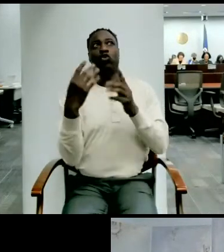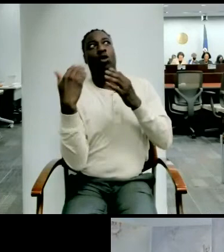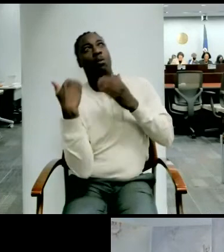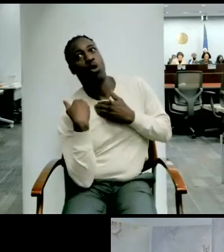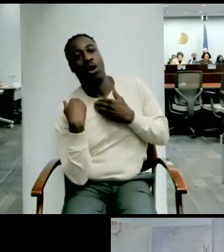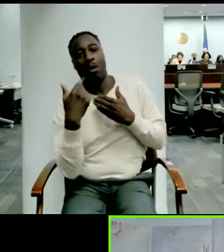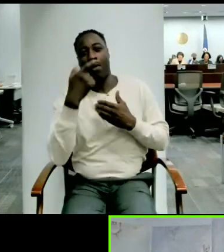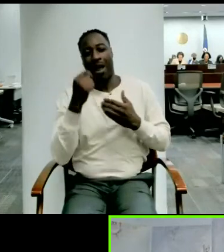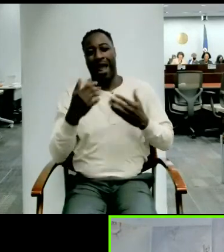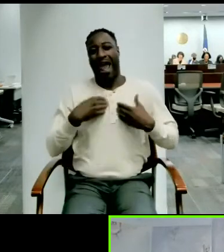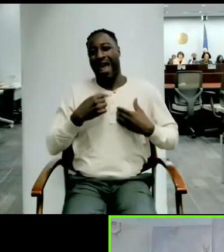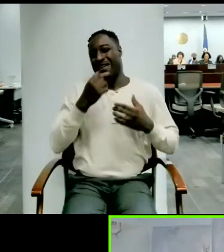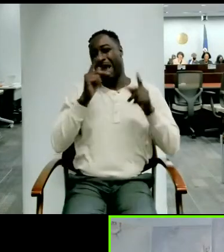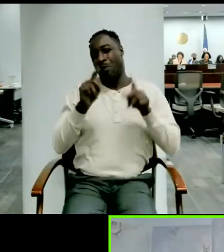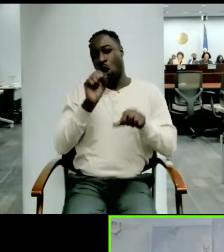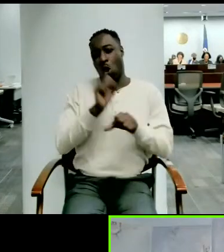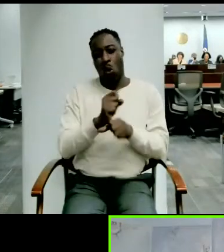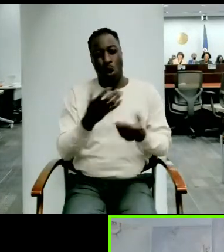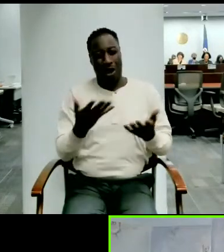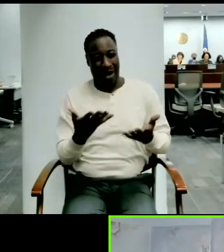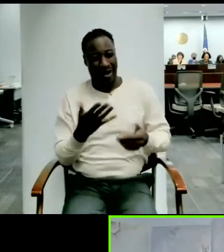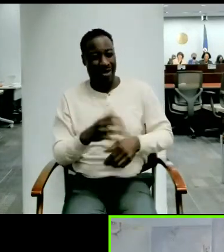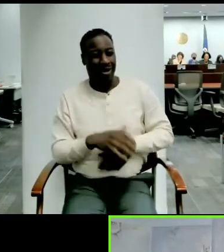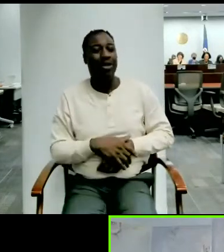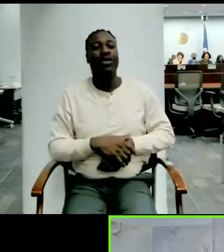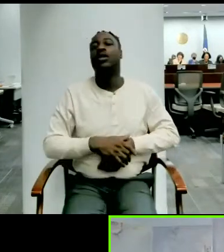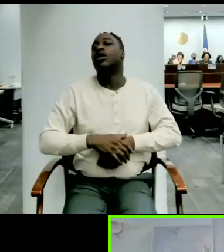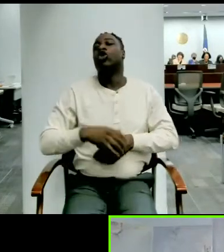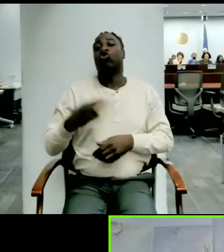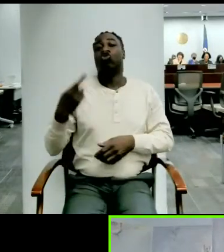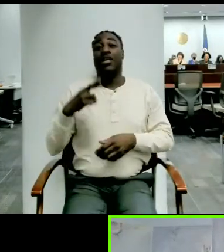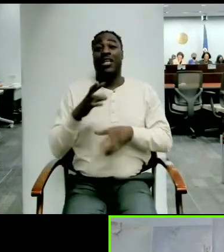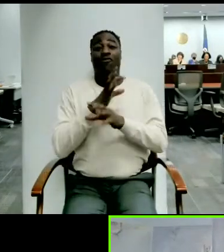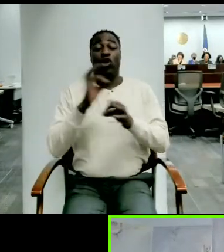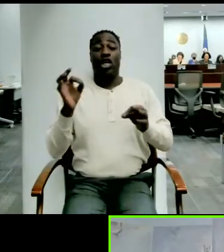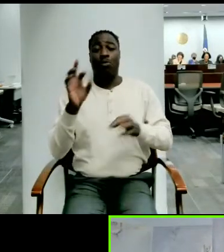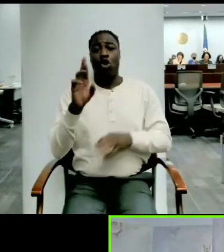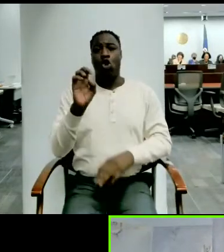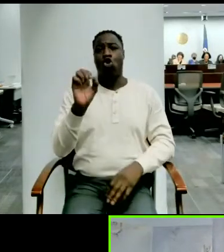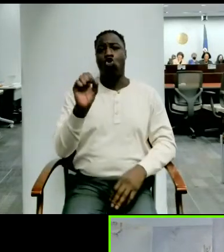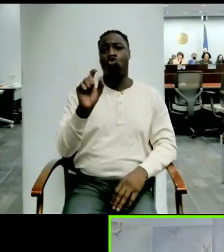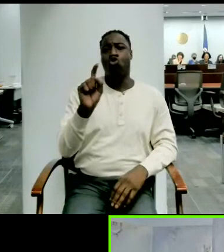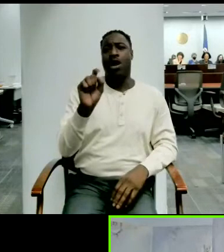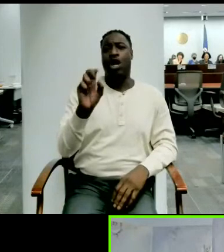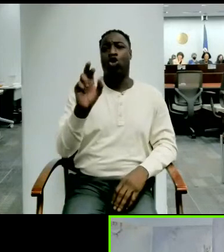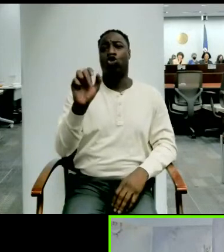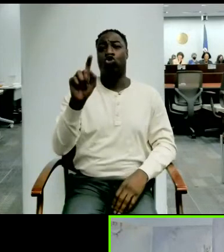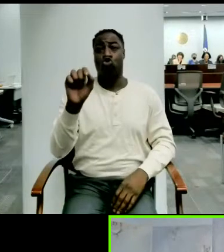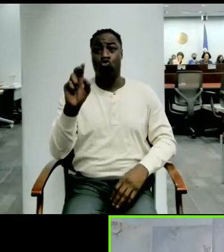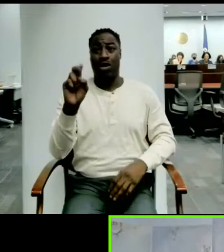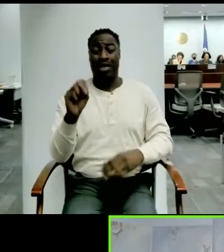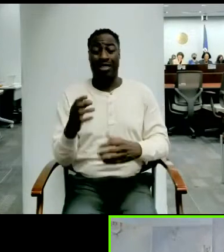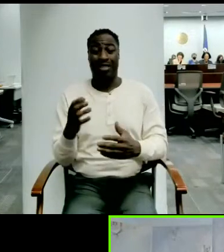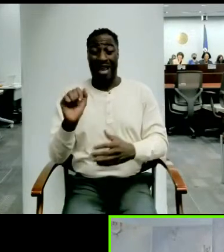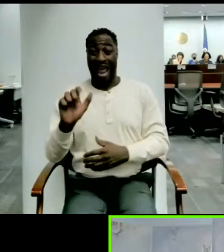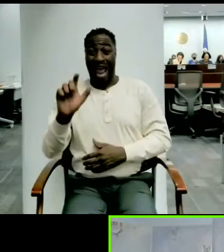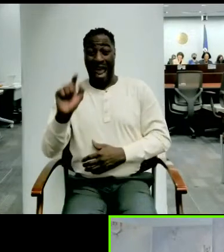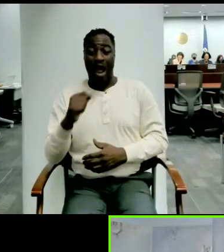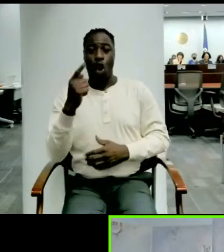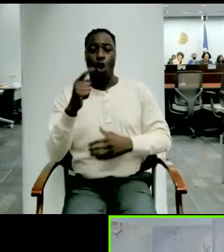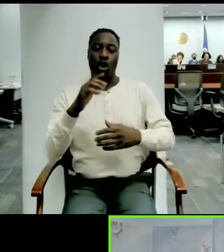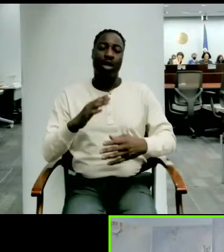Sure, the religious freedom restoration Act only prohibits religious, only prohibits um or permits